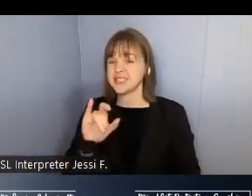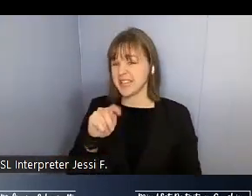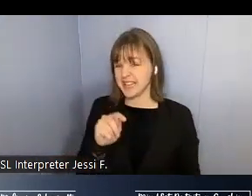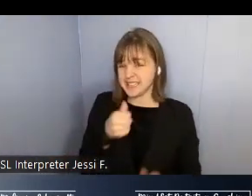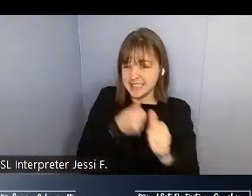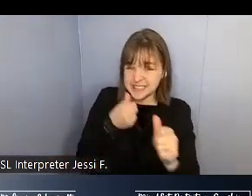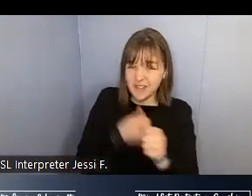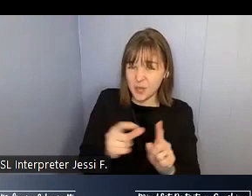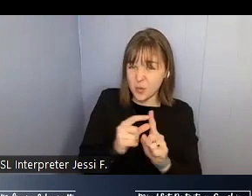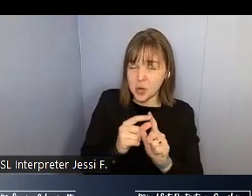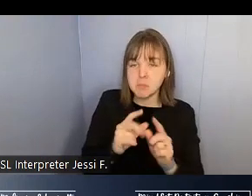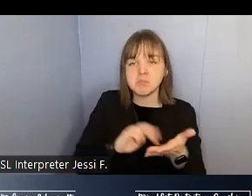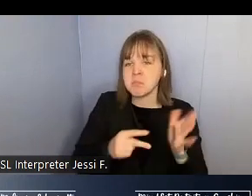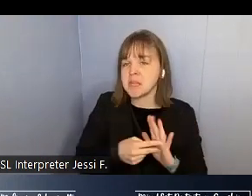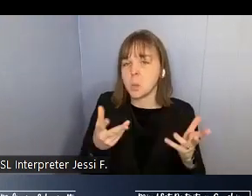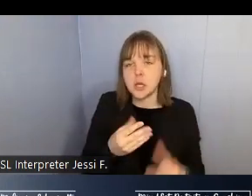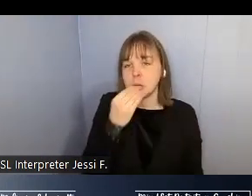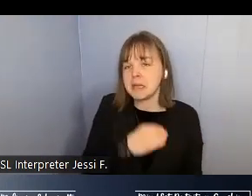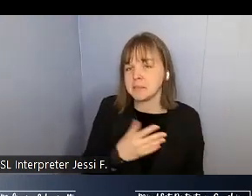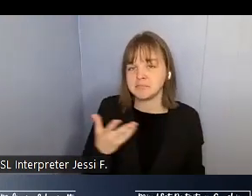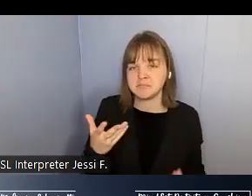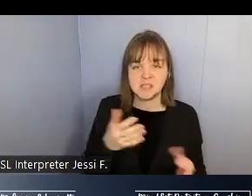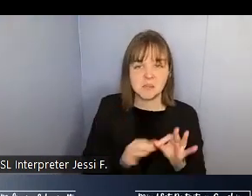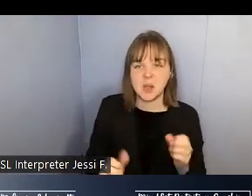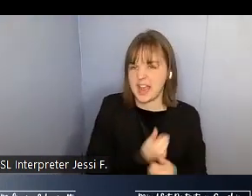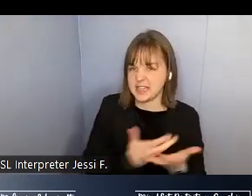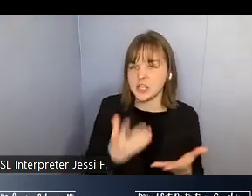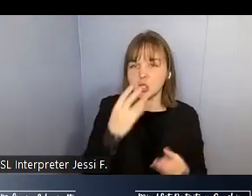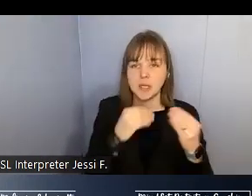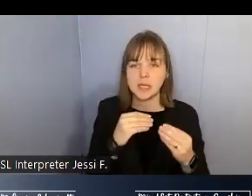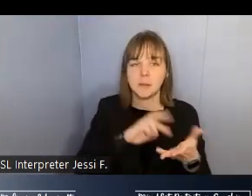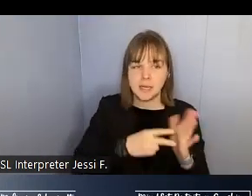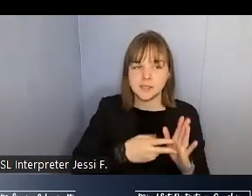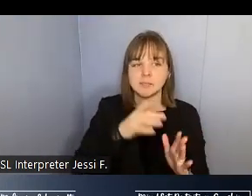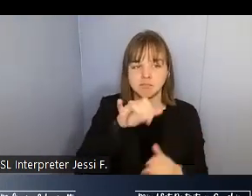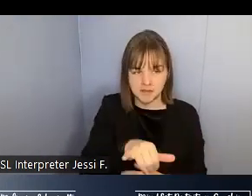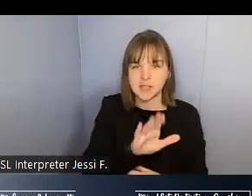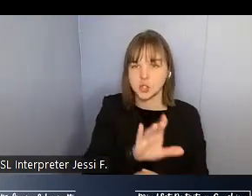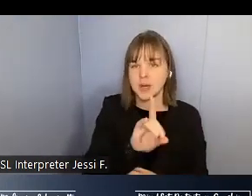So when we talk about any of these fad diets, when they work-- and they will work for a short period of time--